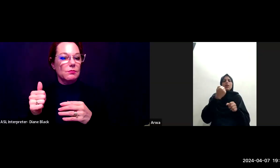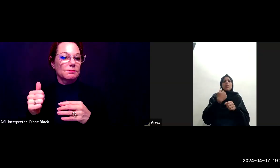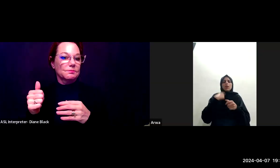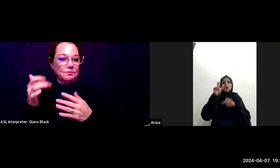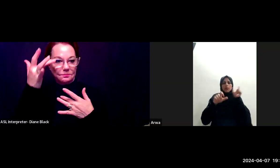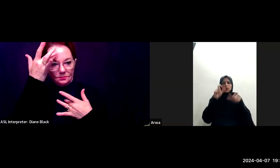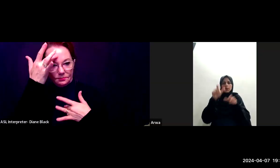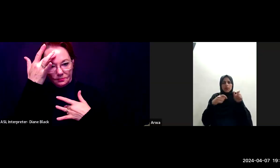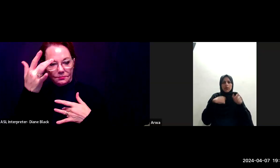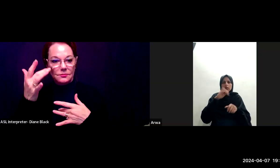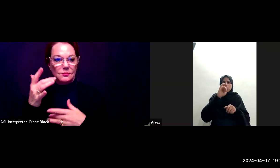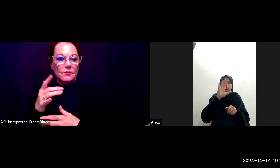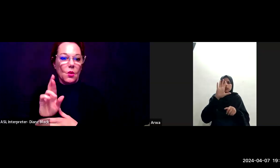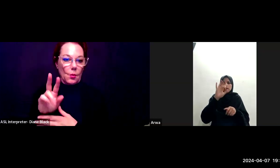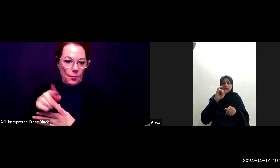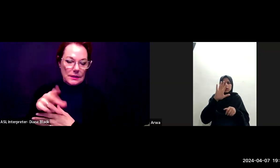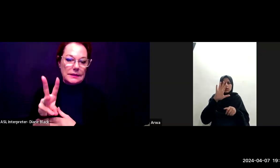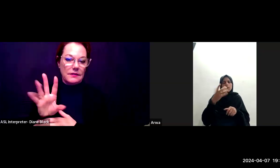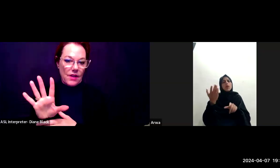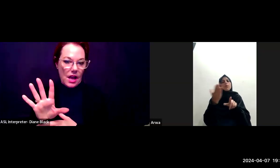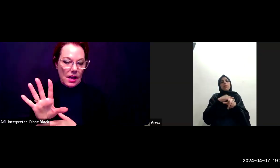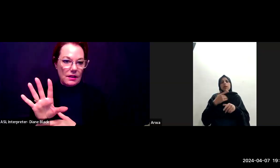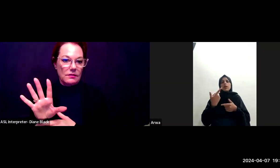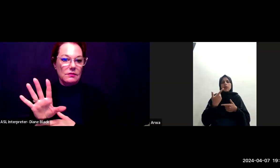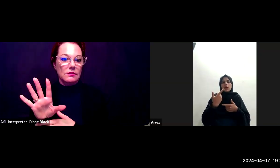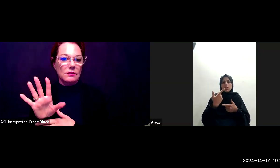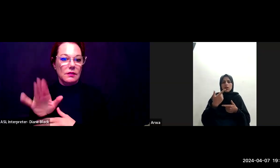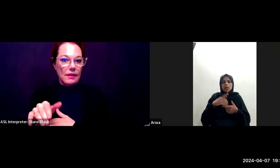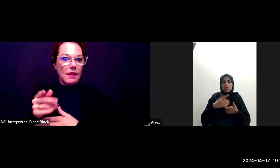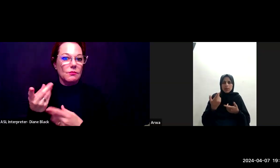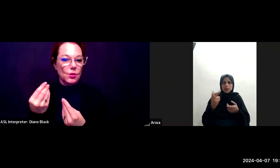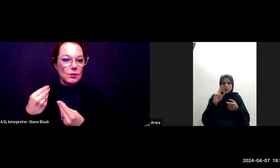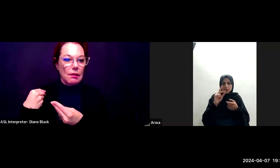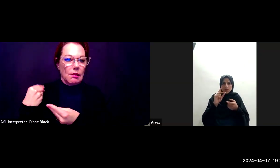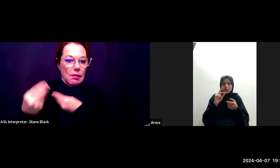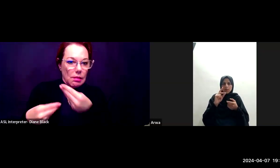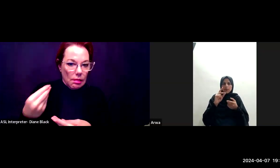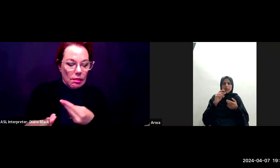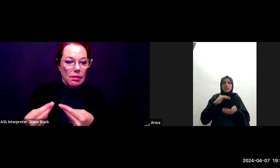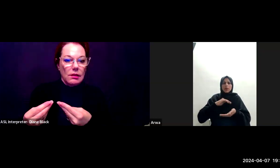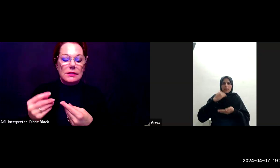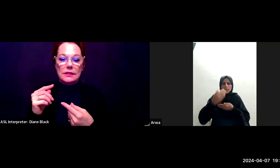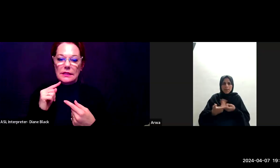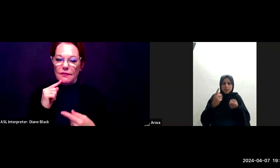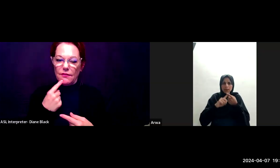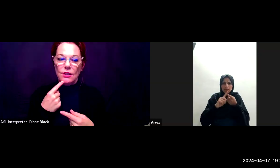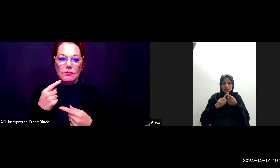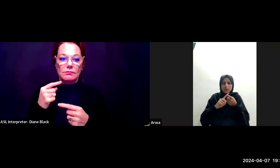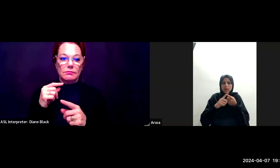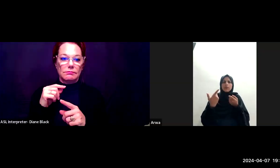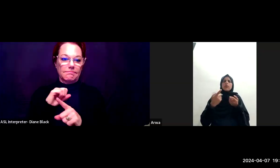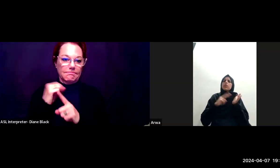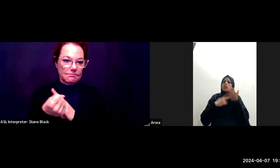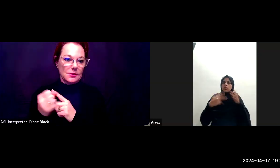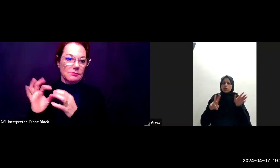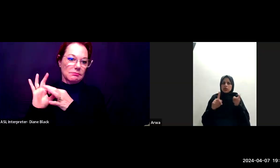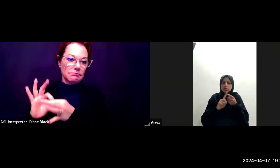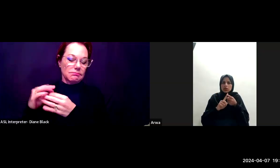RP65 which causes Leber congenital amaurosis, a very severe condition, early onset in nature which does